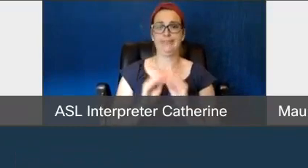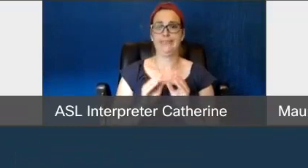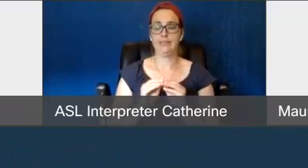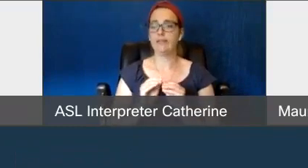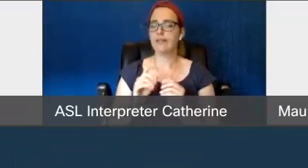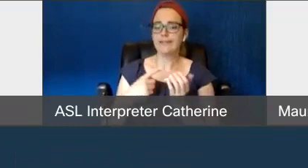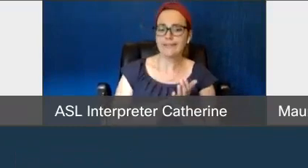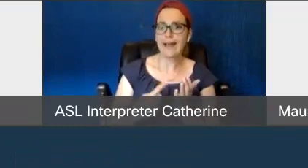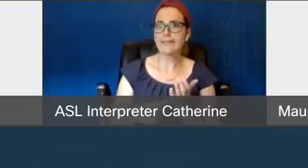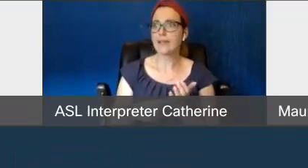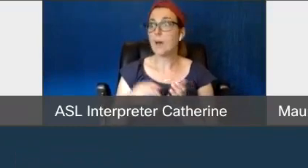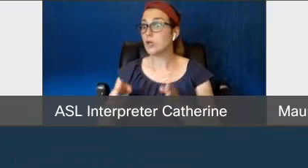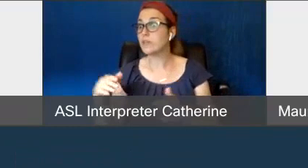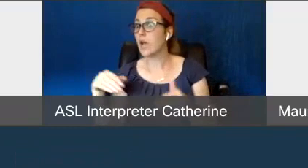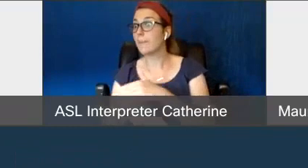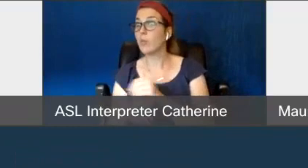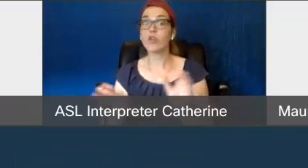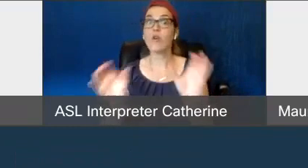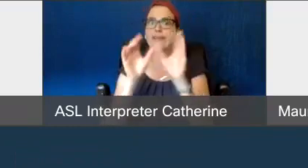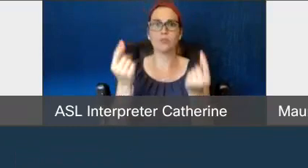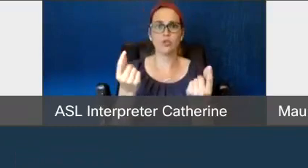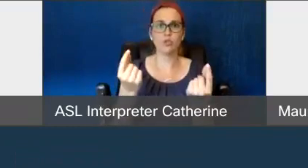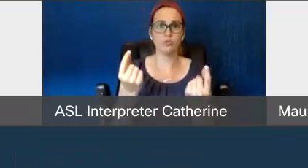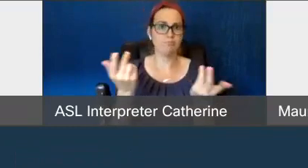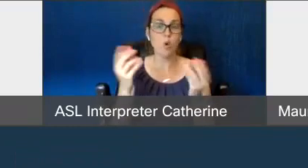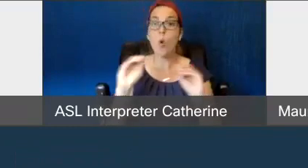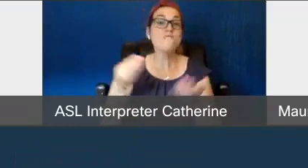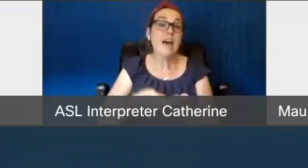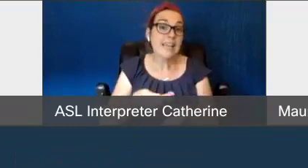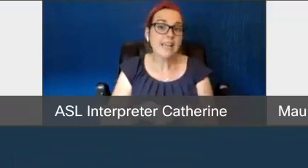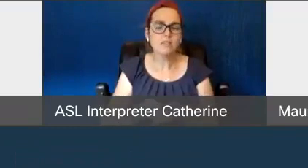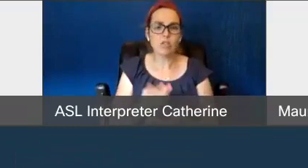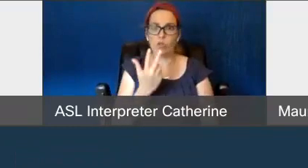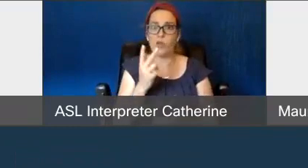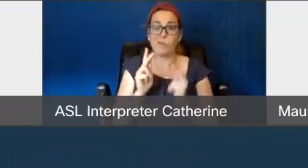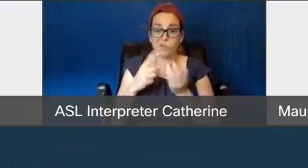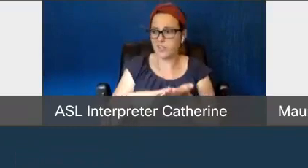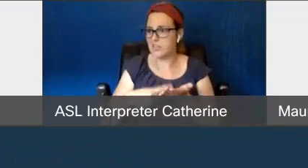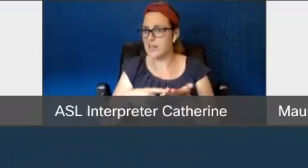No funding was there at first, three people in the room thought about what we needed to do, though about how we needed to help our clients